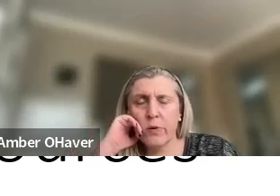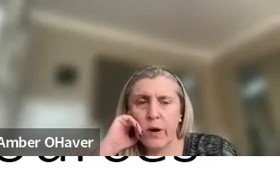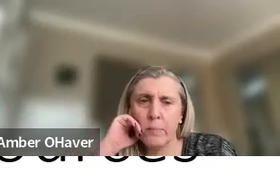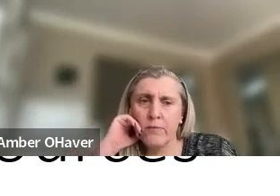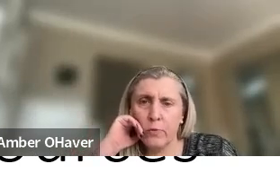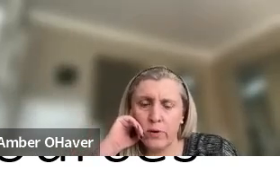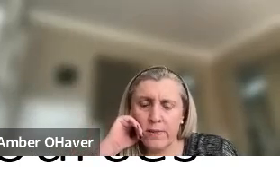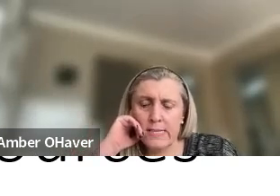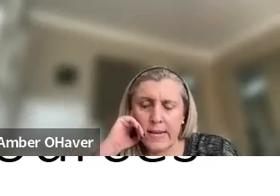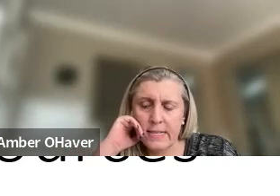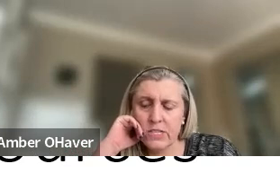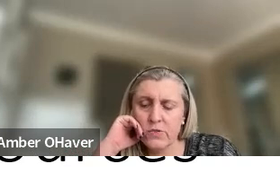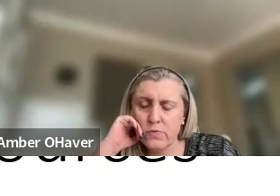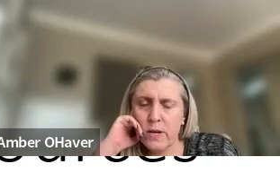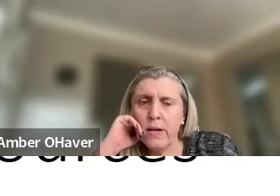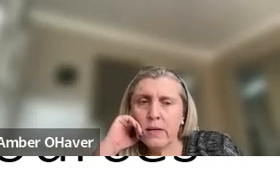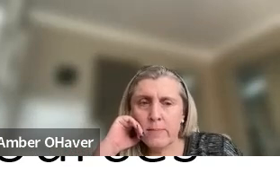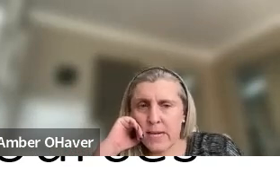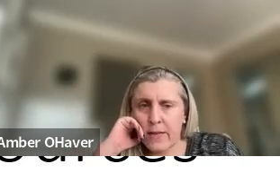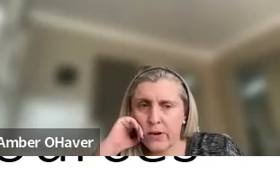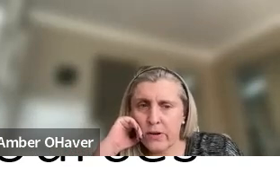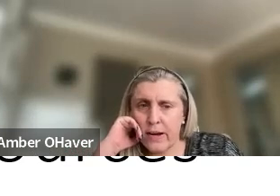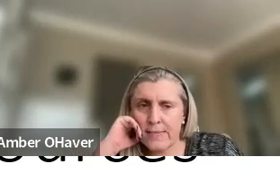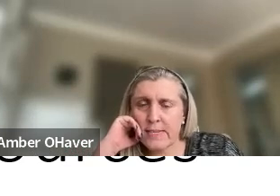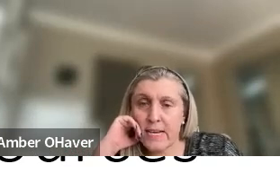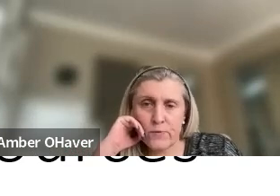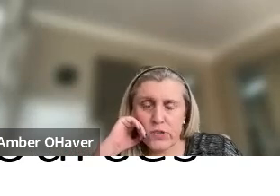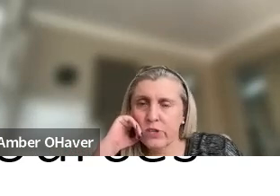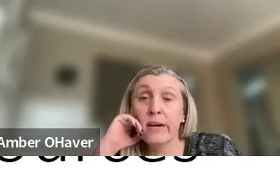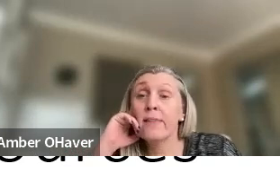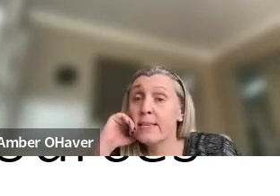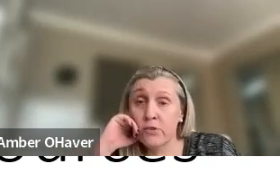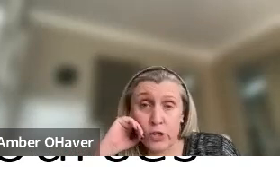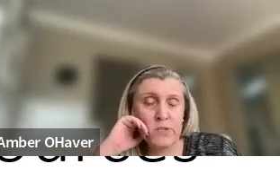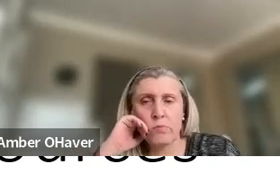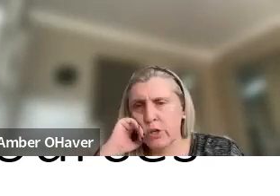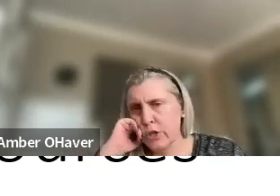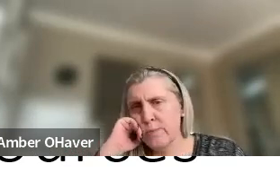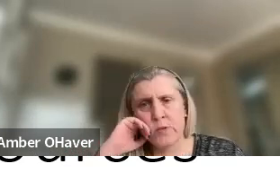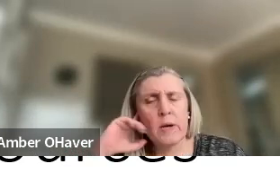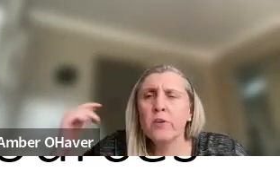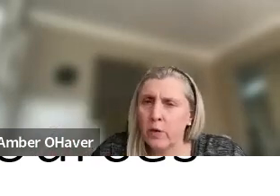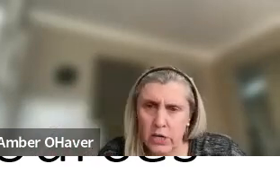That's, you know, offered to various States or States right across the country when doing this work and the other thing to remember is, there was a requirement for the States to come together as a task force or create these groups or work groups or whatever you wanted to call them.